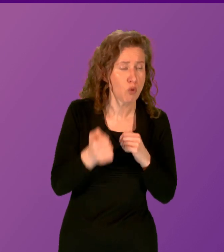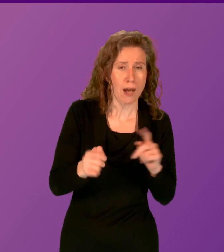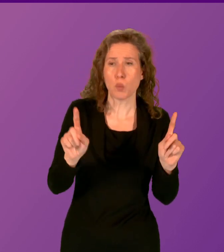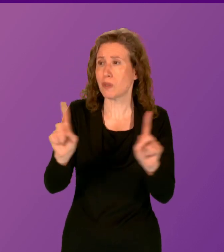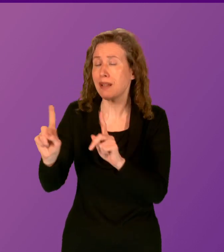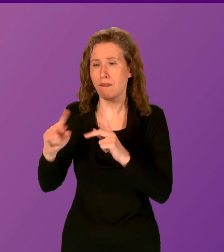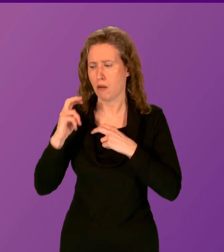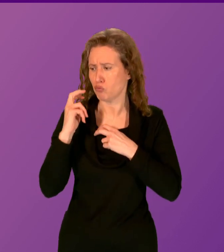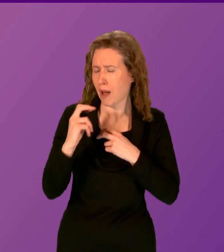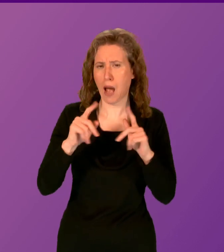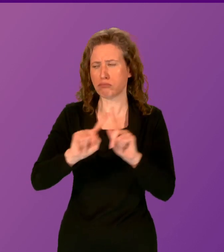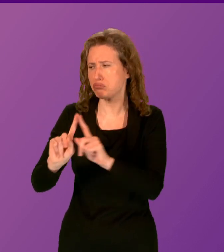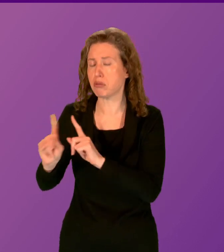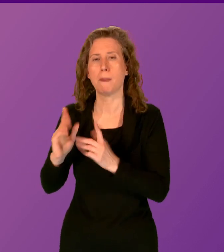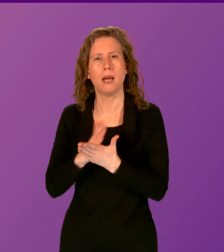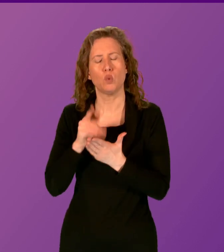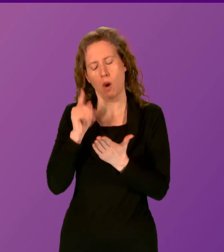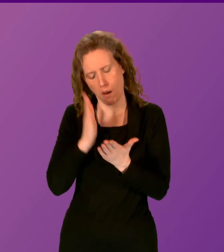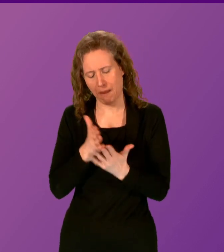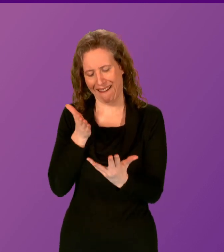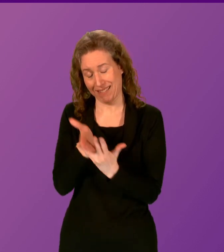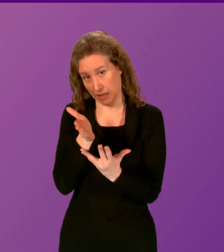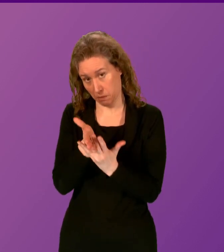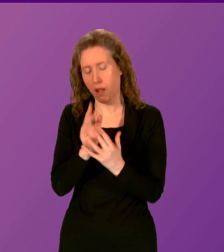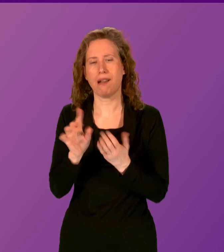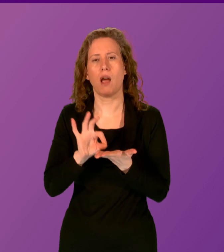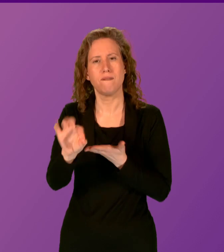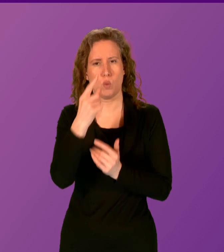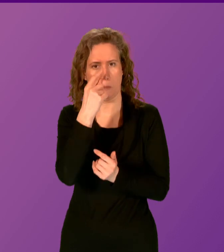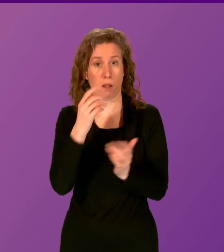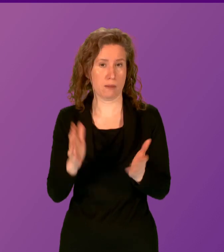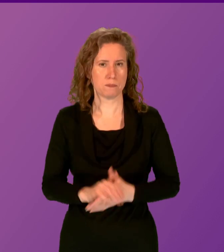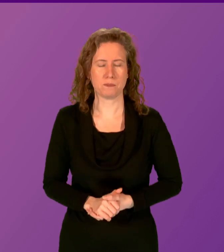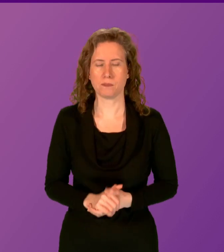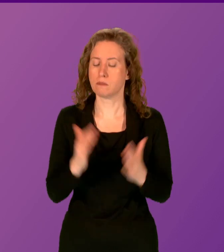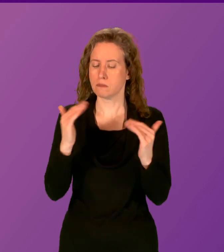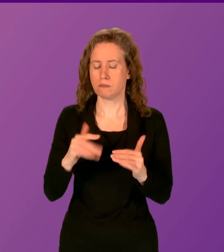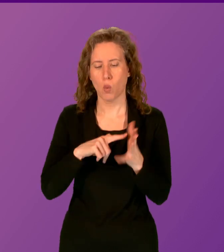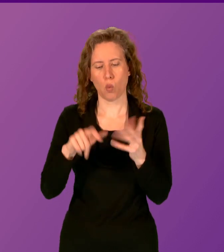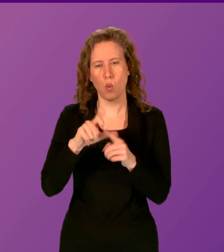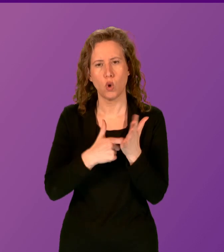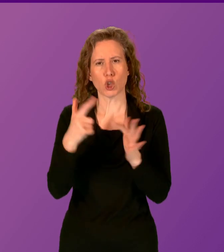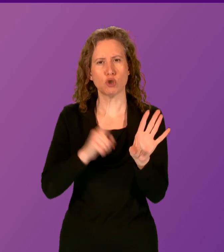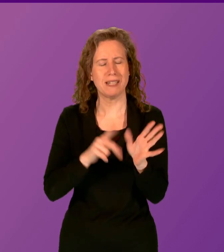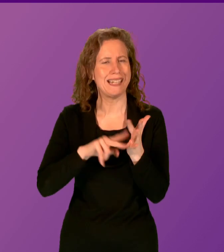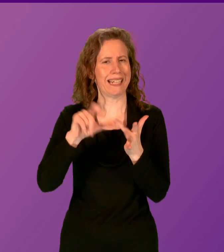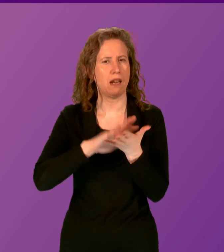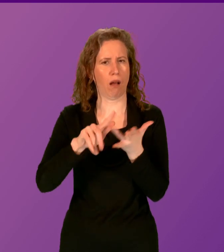transport—is as accessible and affordable as possible.